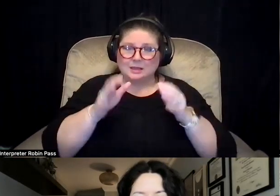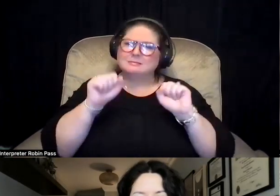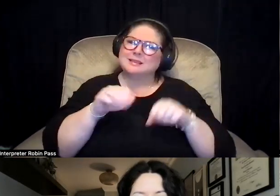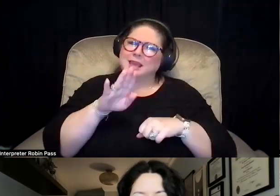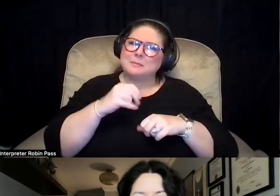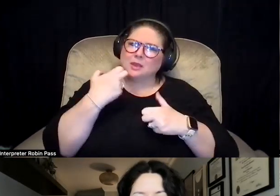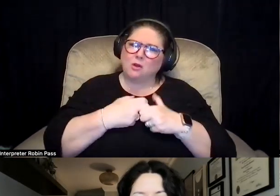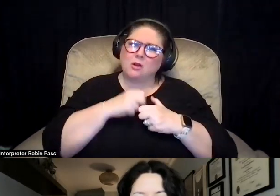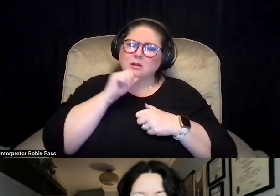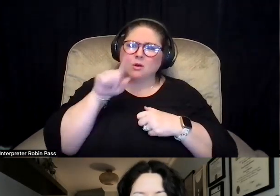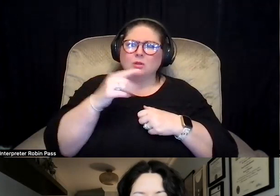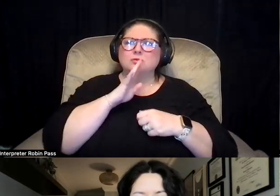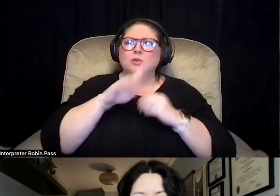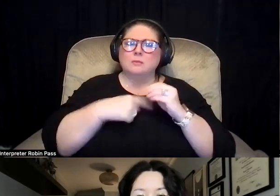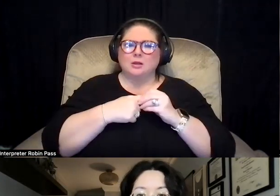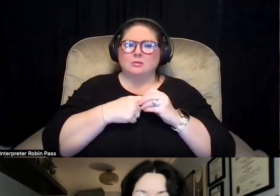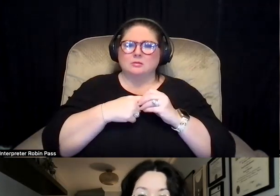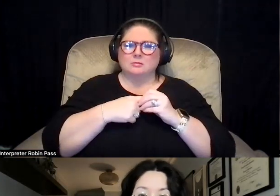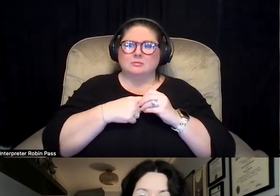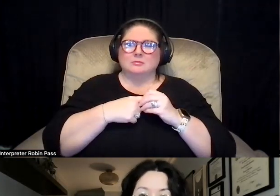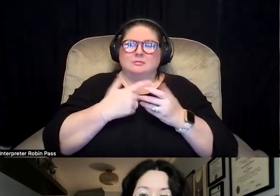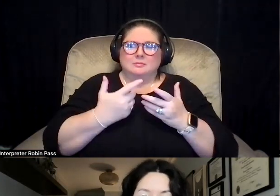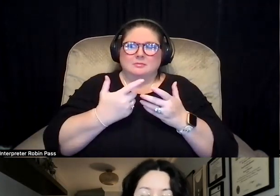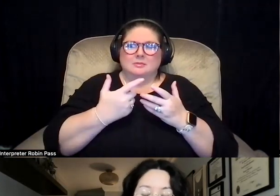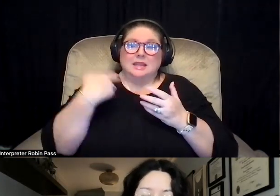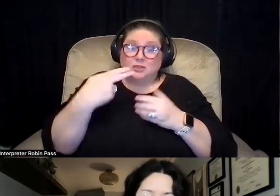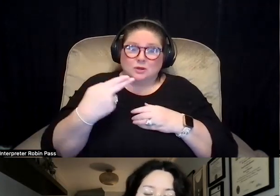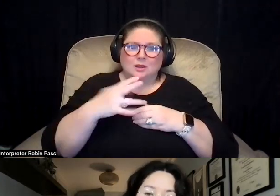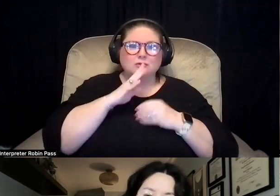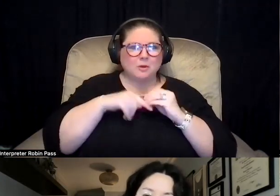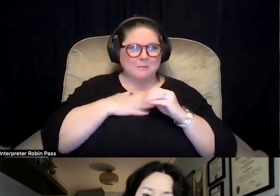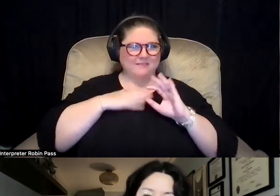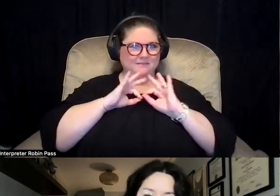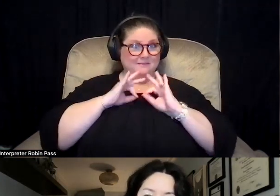talking about history you're talking about my family or you're talking about this place that i